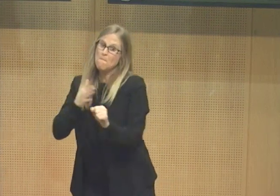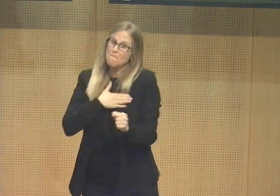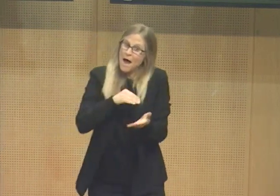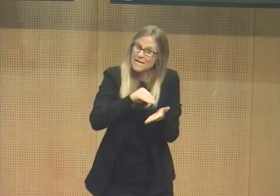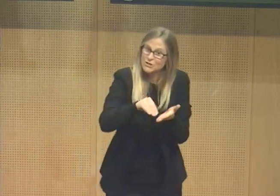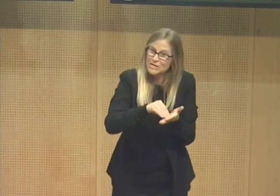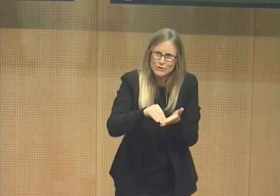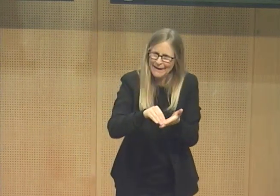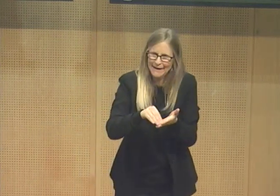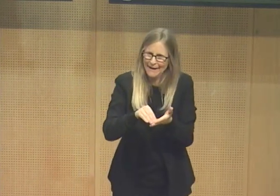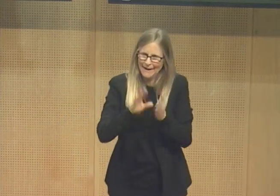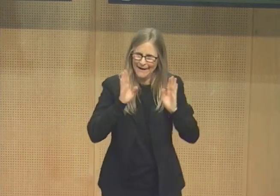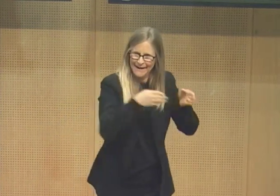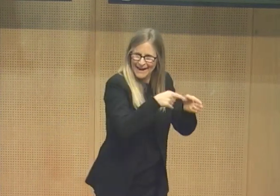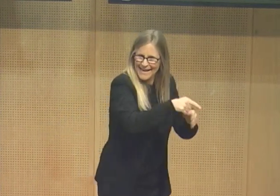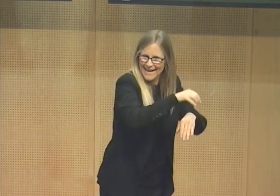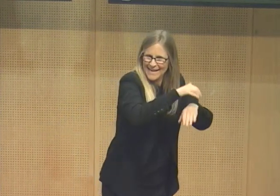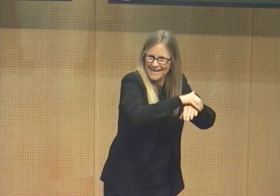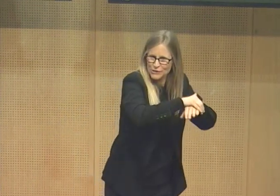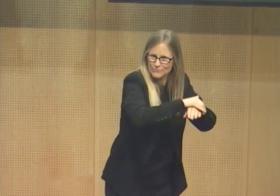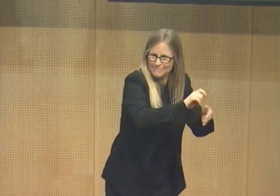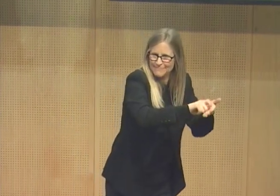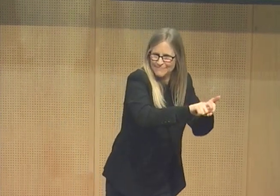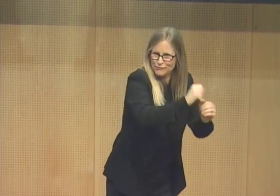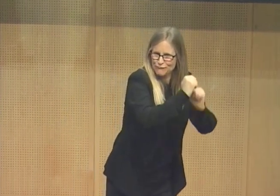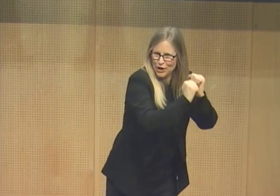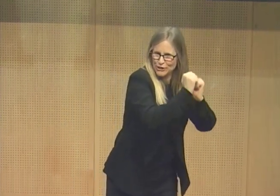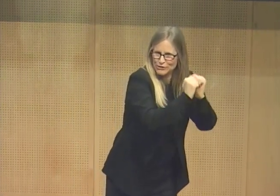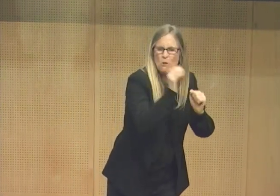but my dissertation deals with English structures,